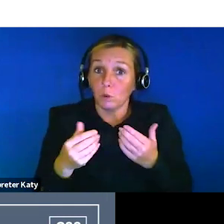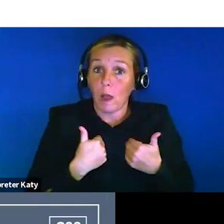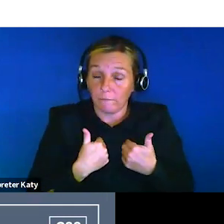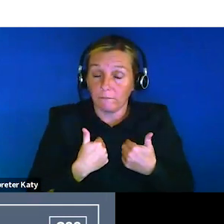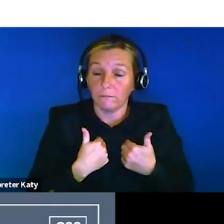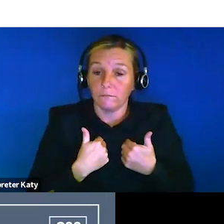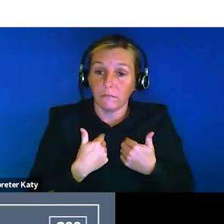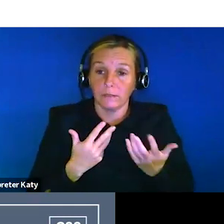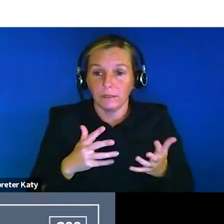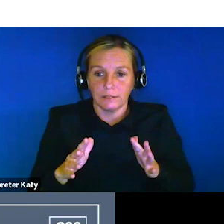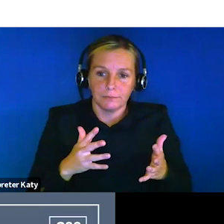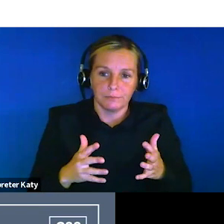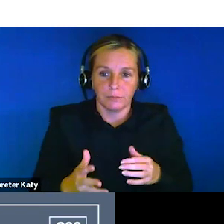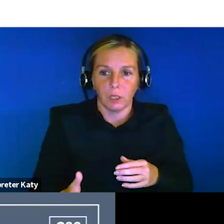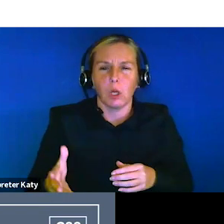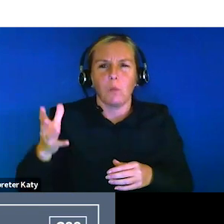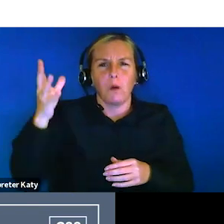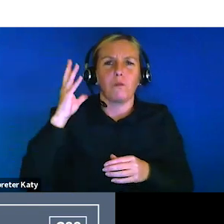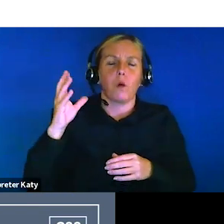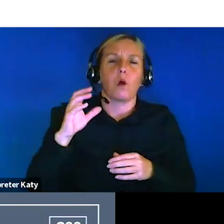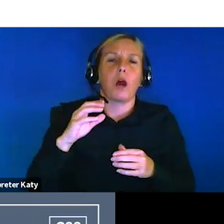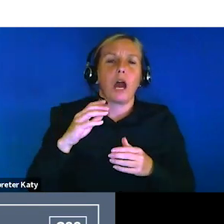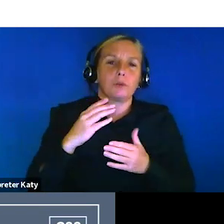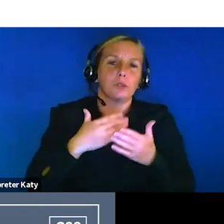yeah, I used to be a social service tech in a residential facility,